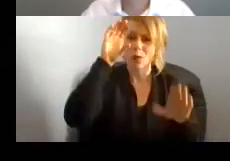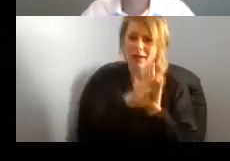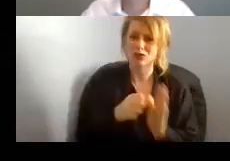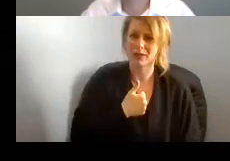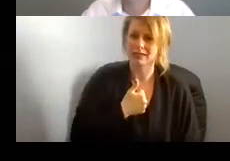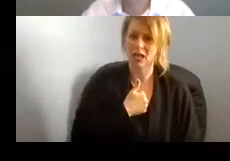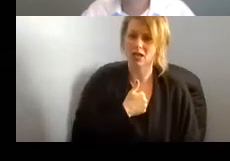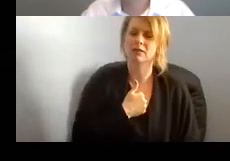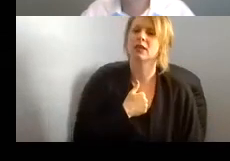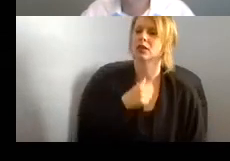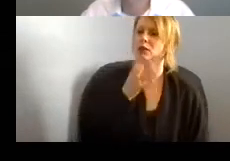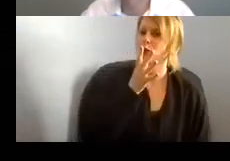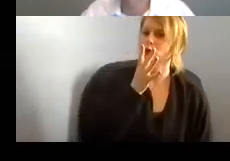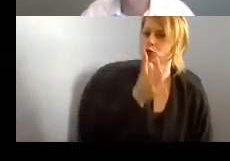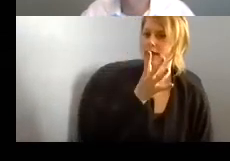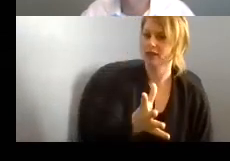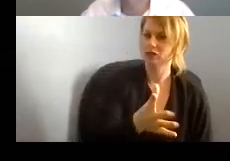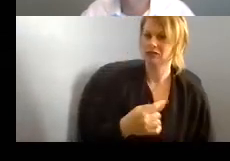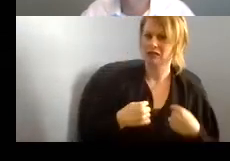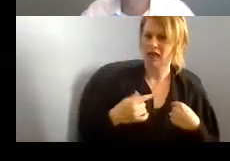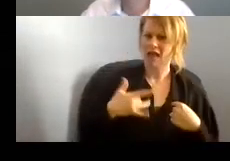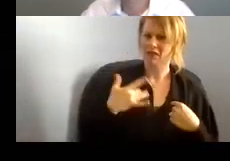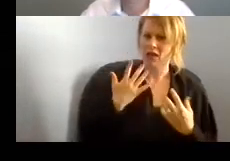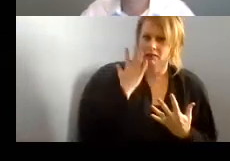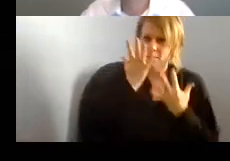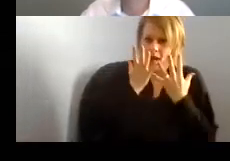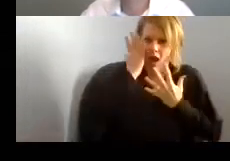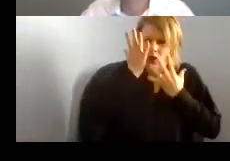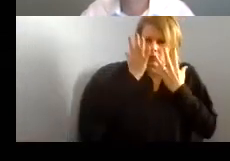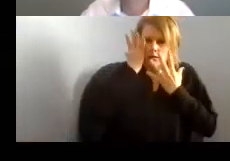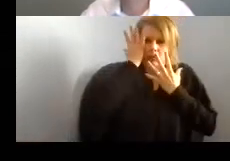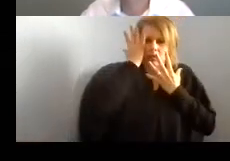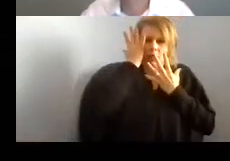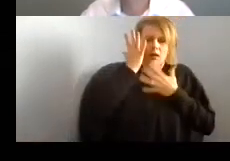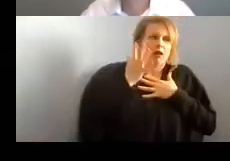And the grandmother told me she was so embarrassed by this that she just reluctantly agreed.